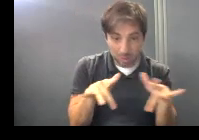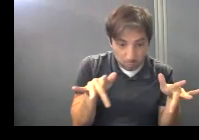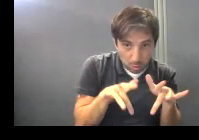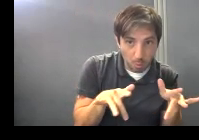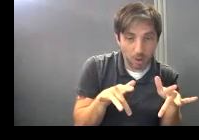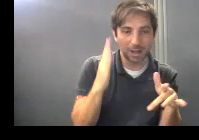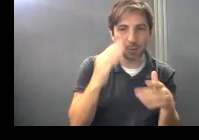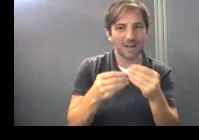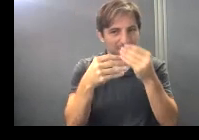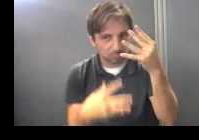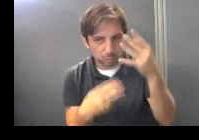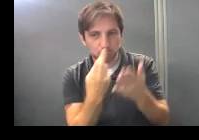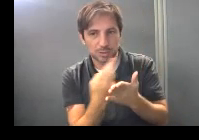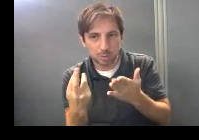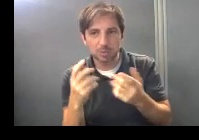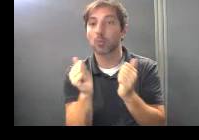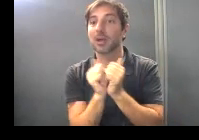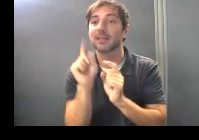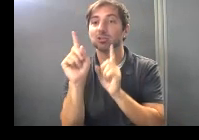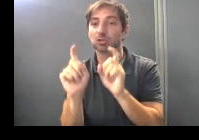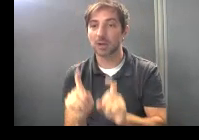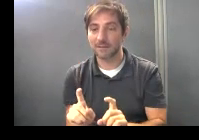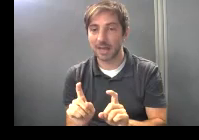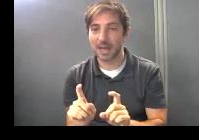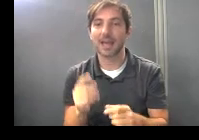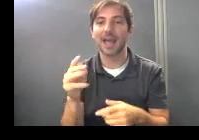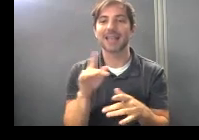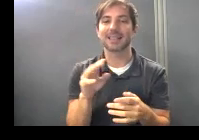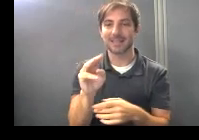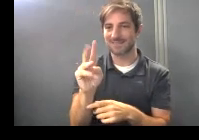THE VIDEO WILL BE AVAILABLE ON THE MINDSEYE YOUTUBE CHANNEL.